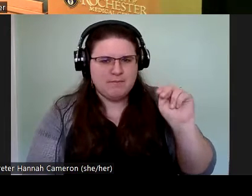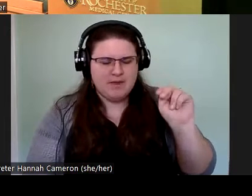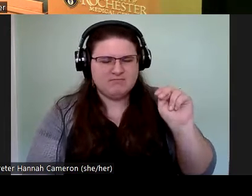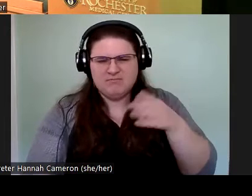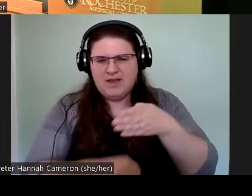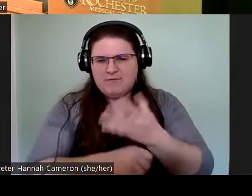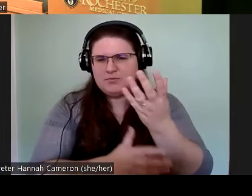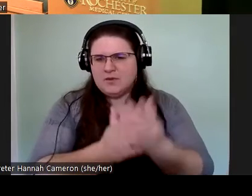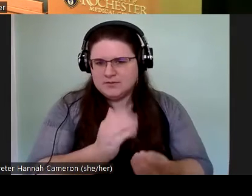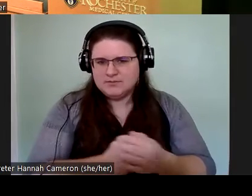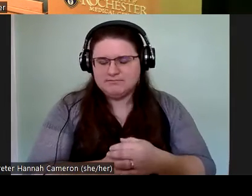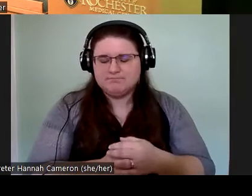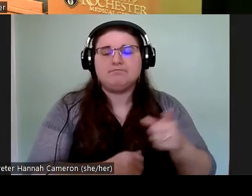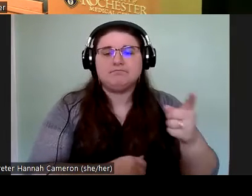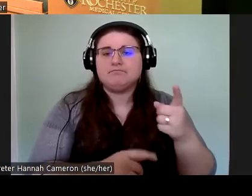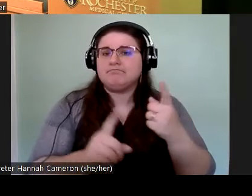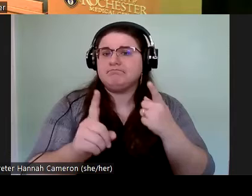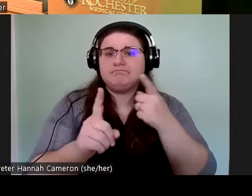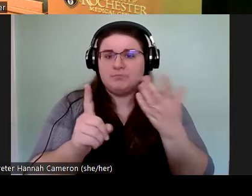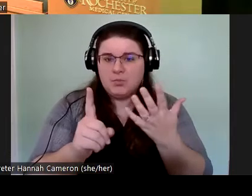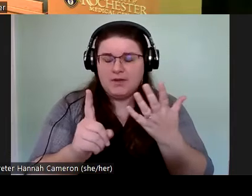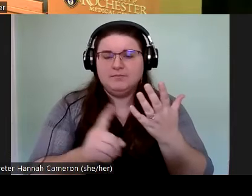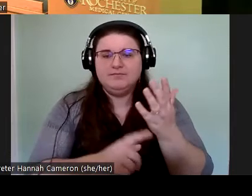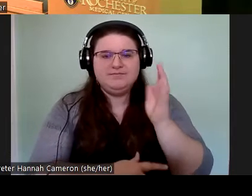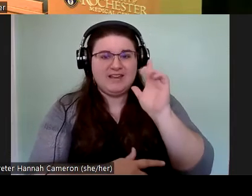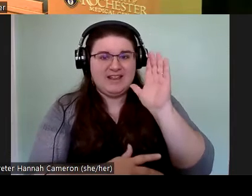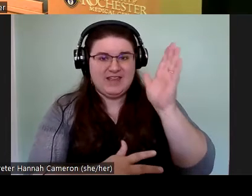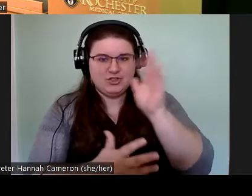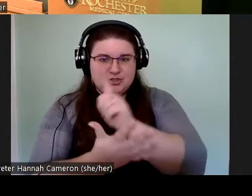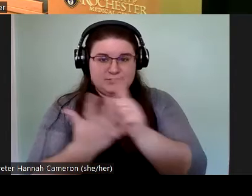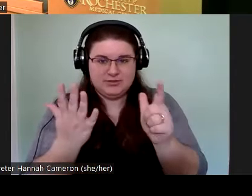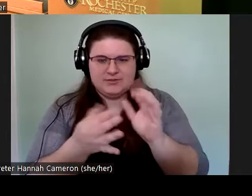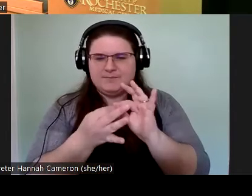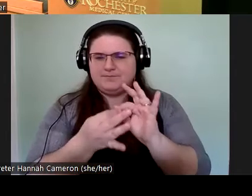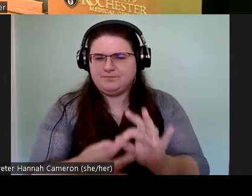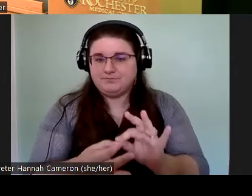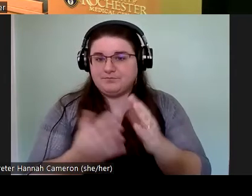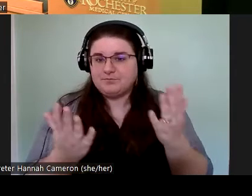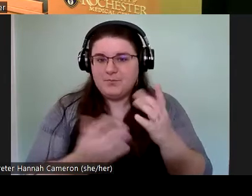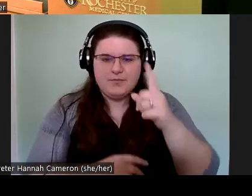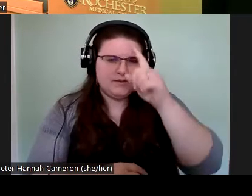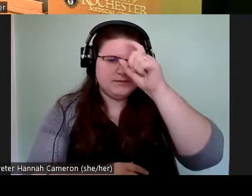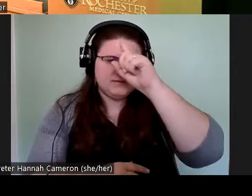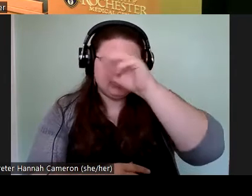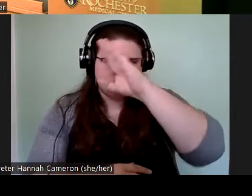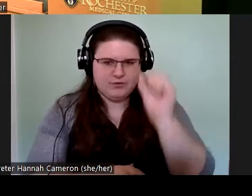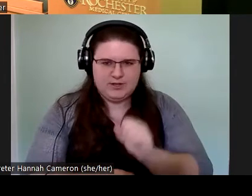a lecture ship with a focus on schizophrenia and with the goal of improving public awareness and